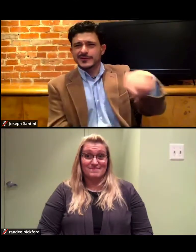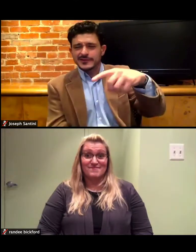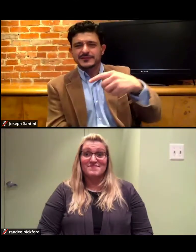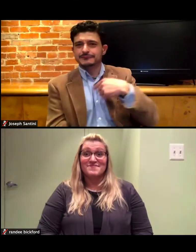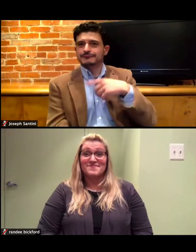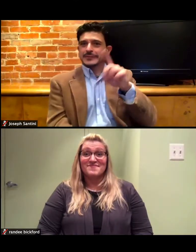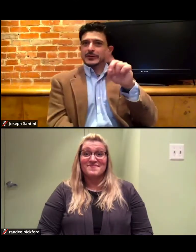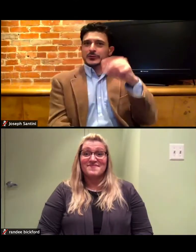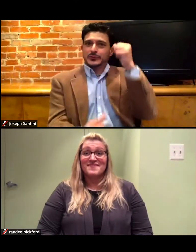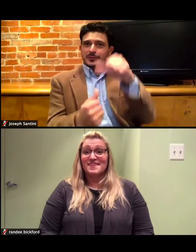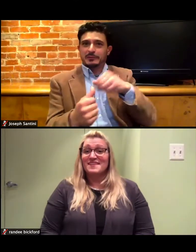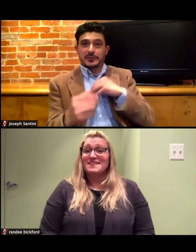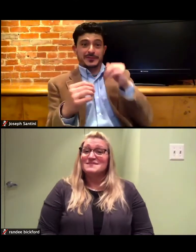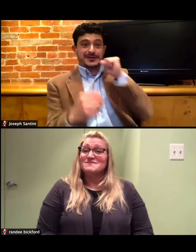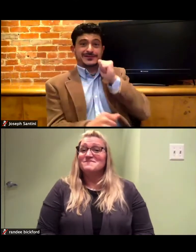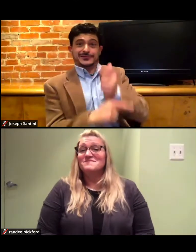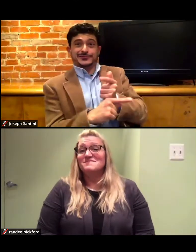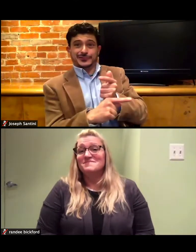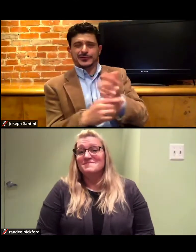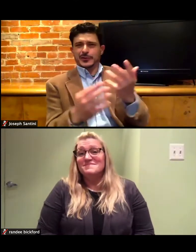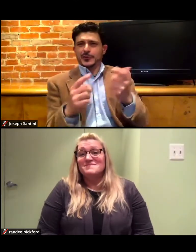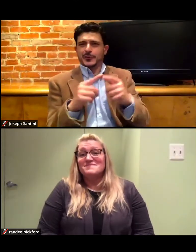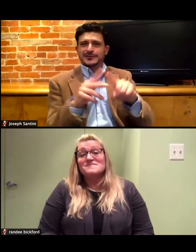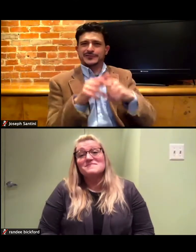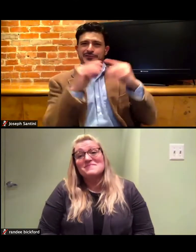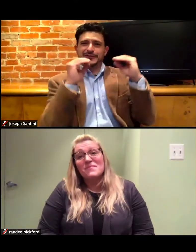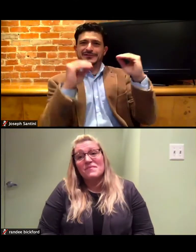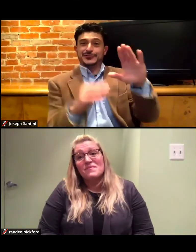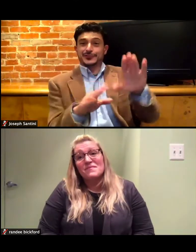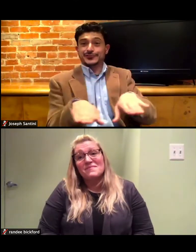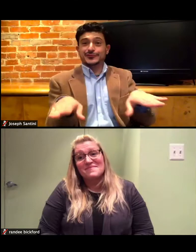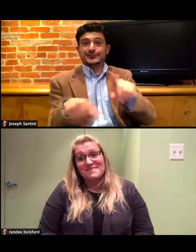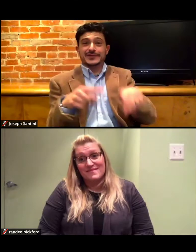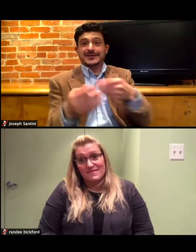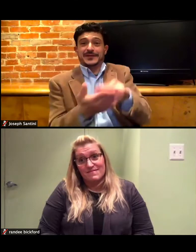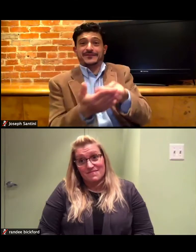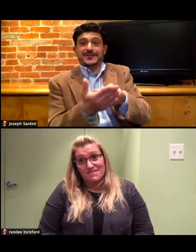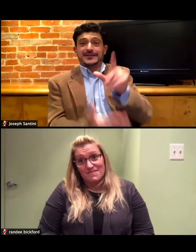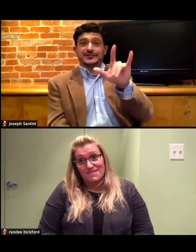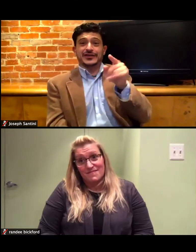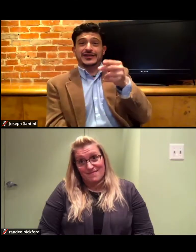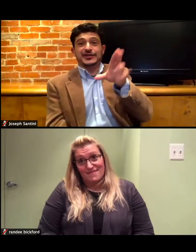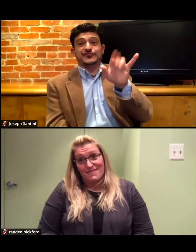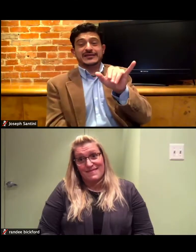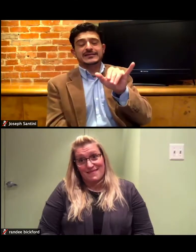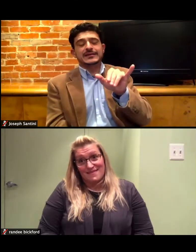Randee wants to wait just a minute to answer because I remember my sister